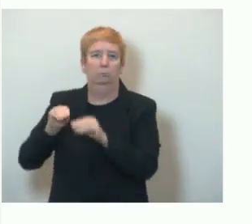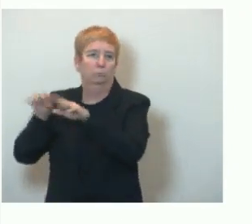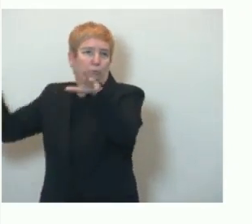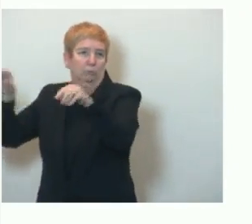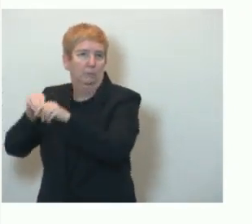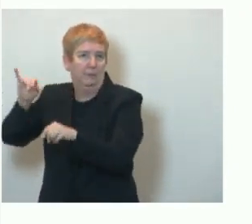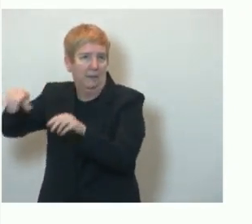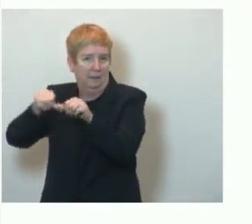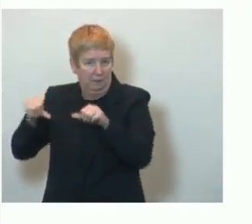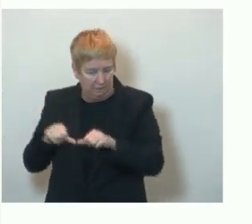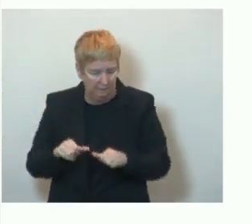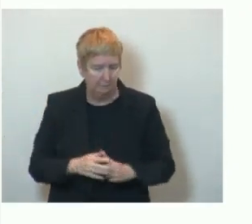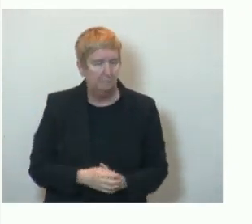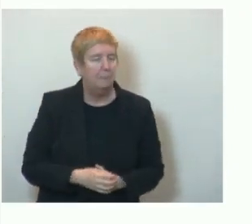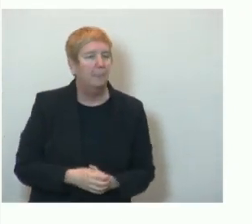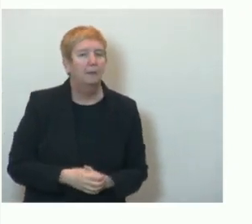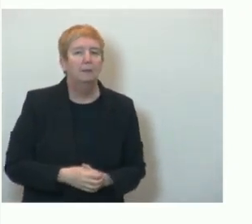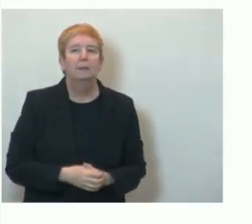THAT’S WHAT’S HAPPENING NOW AS WELL.